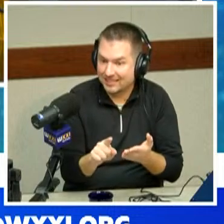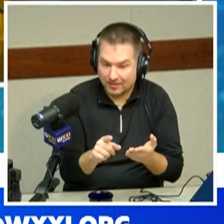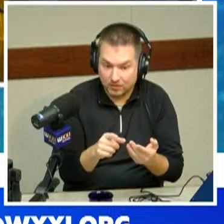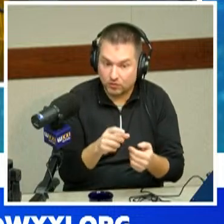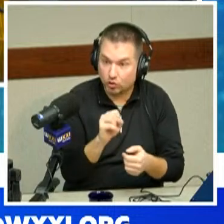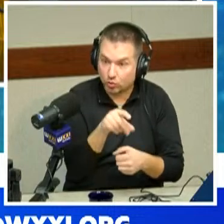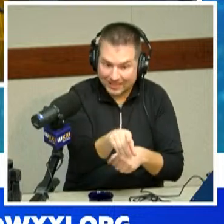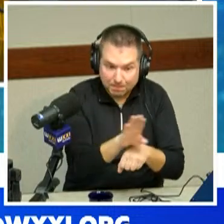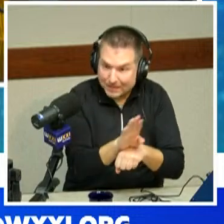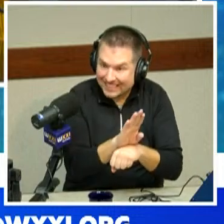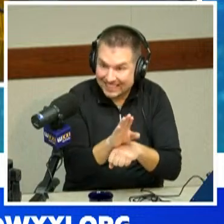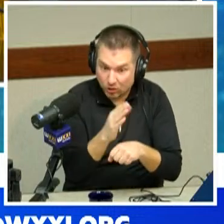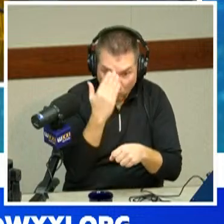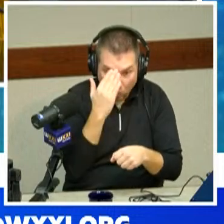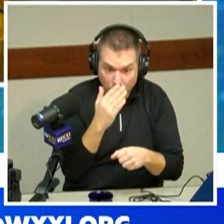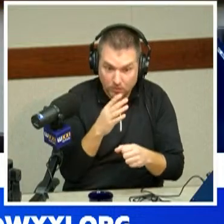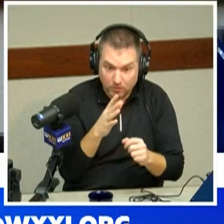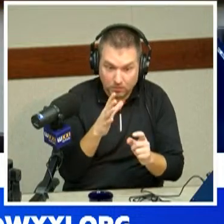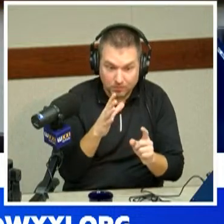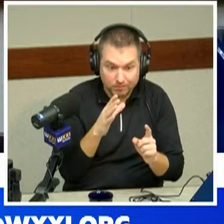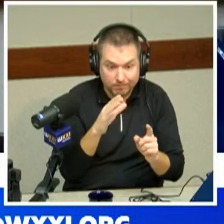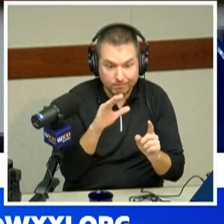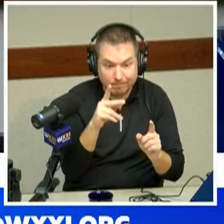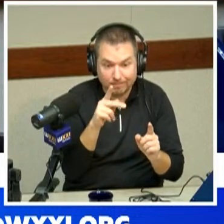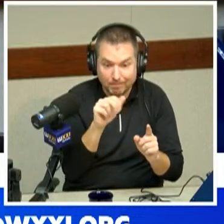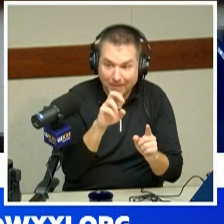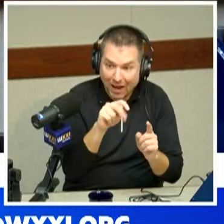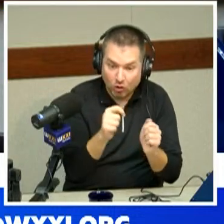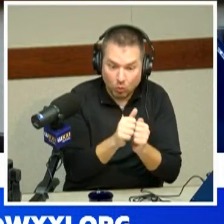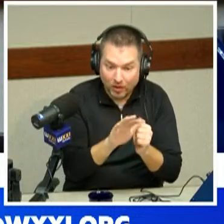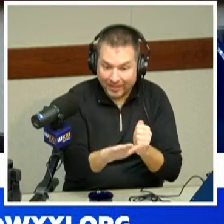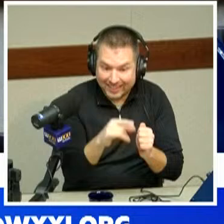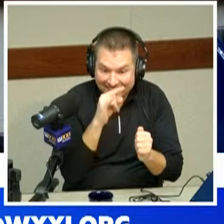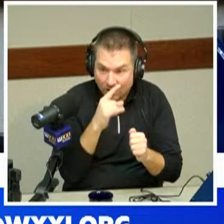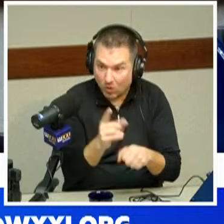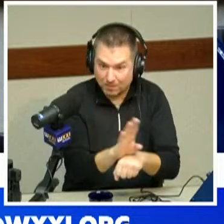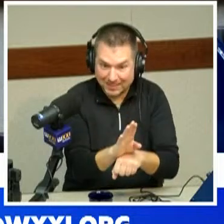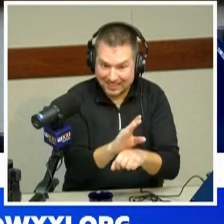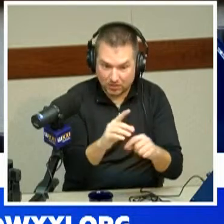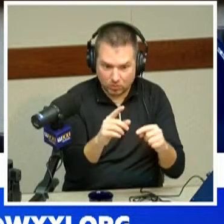all the time all day at night sometimes and we need to be able to communicate with them we need